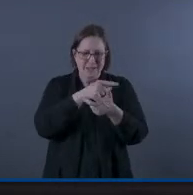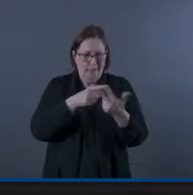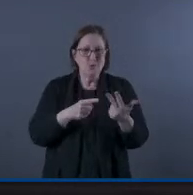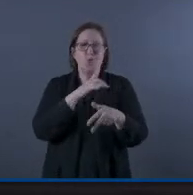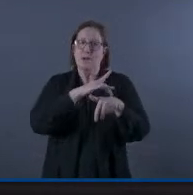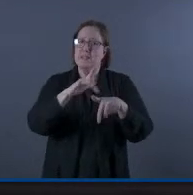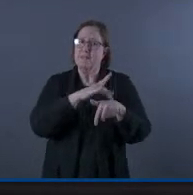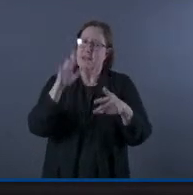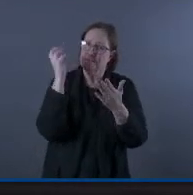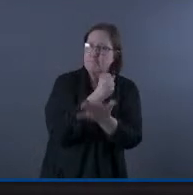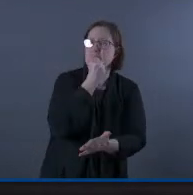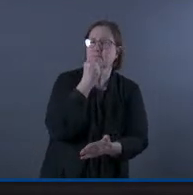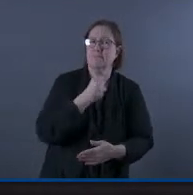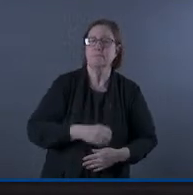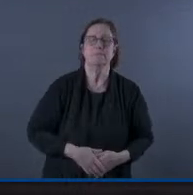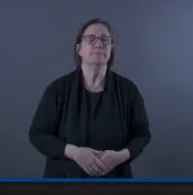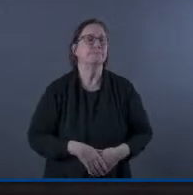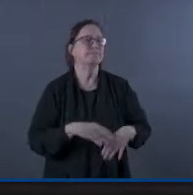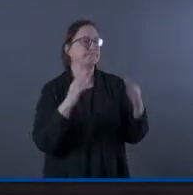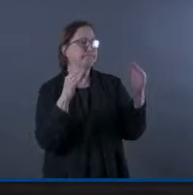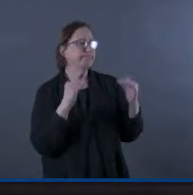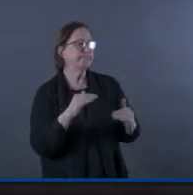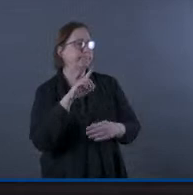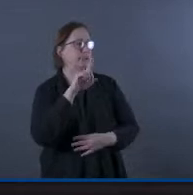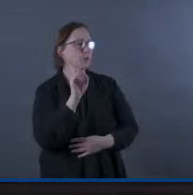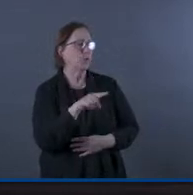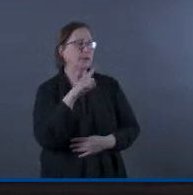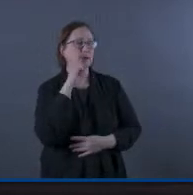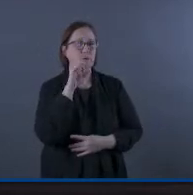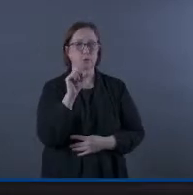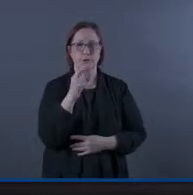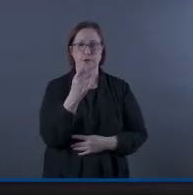How do I know if I'm a high-risk critical worker?